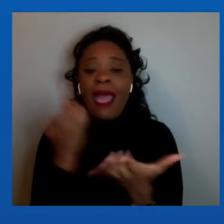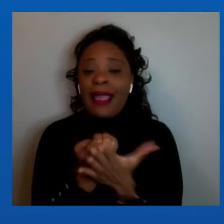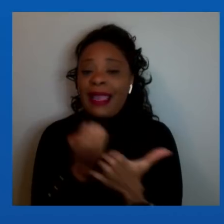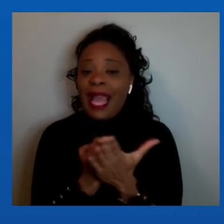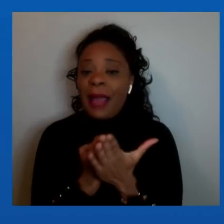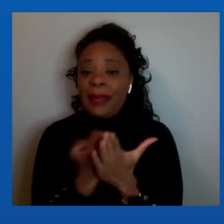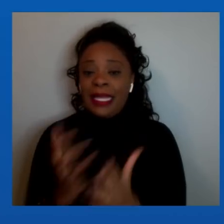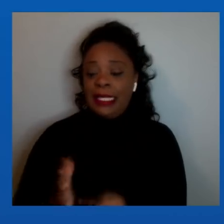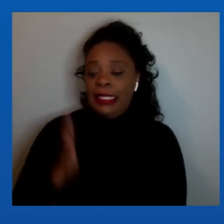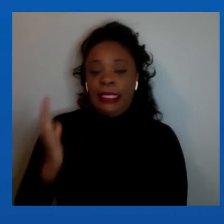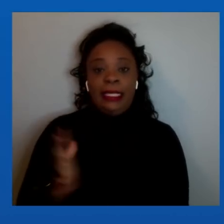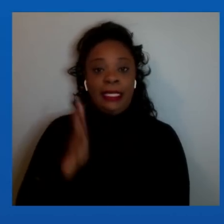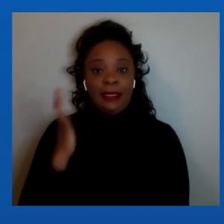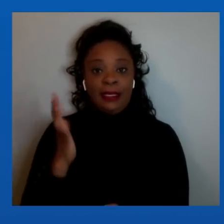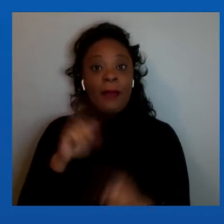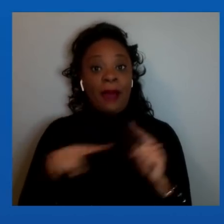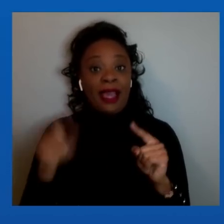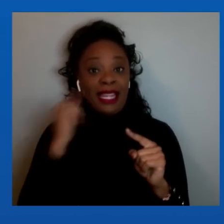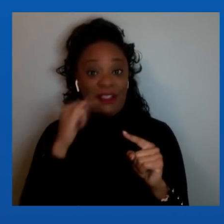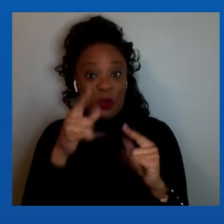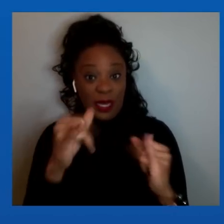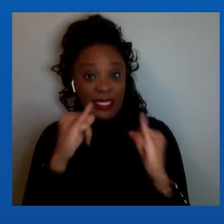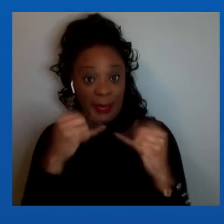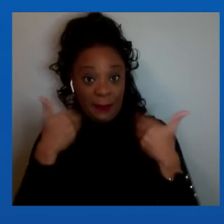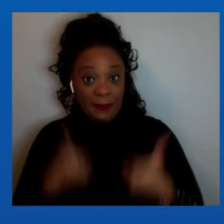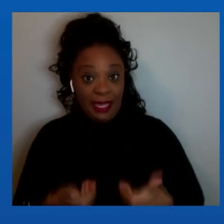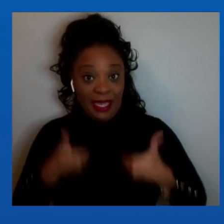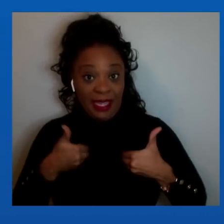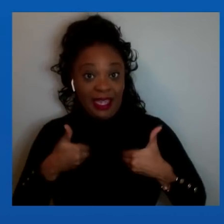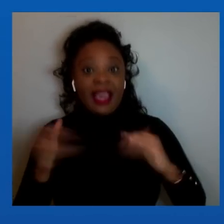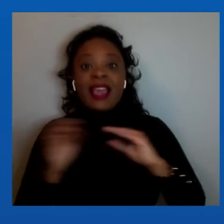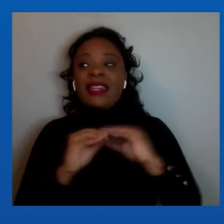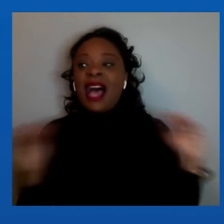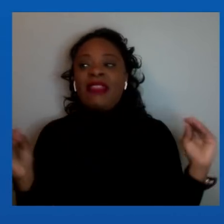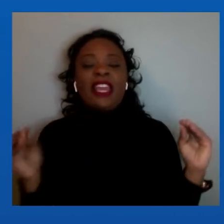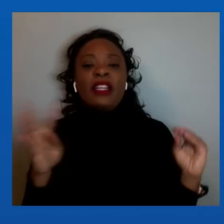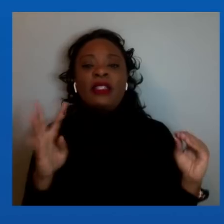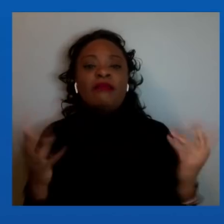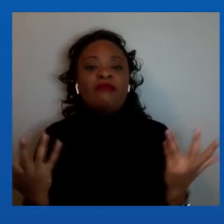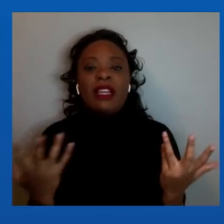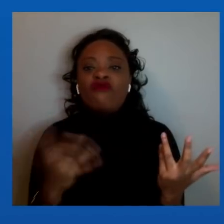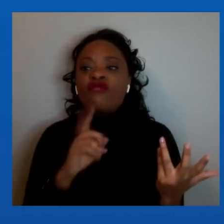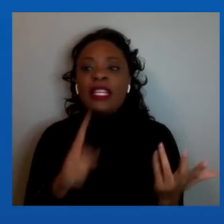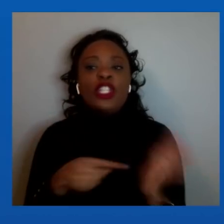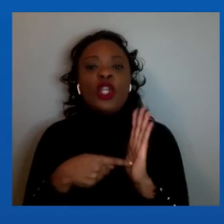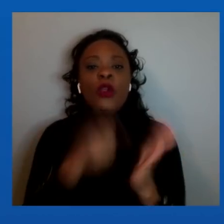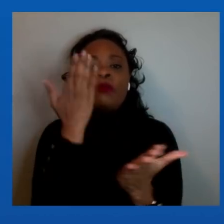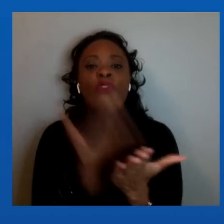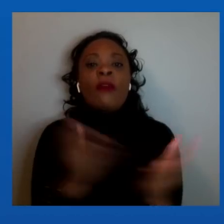But if you are like me, nothing speaks more to the commitment of the Biden-Harris administration,